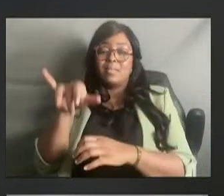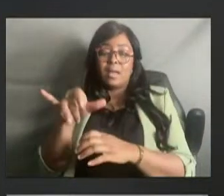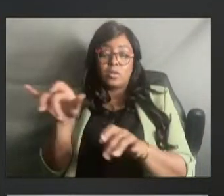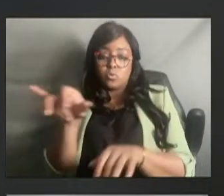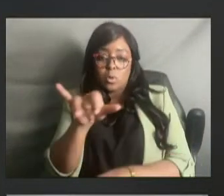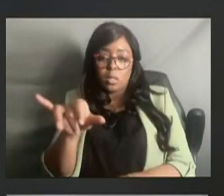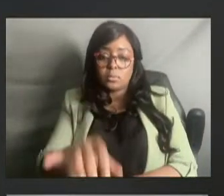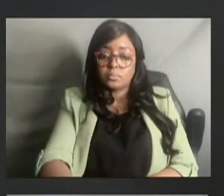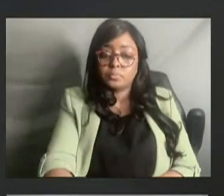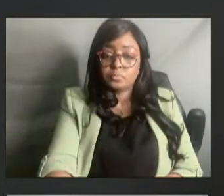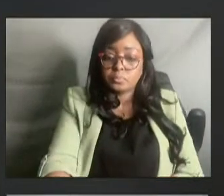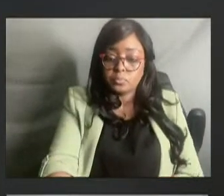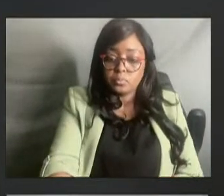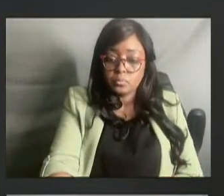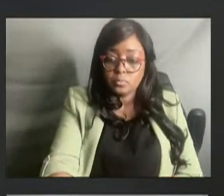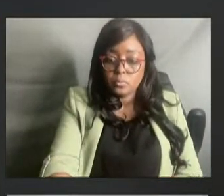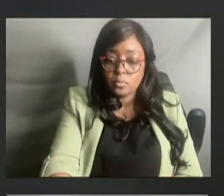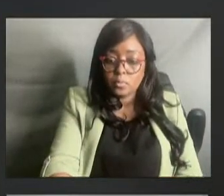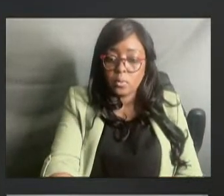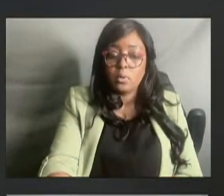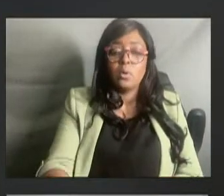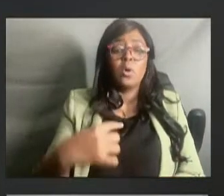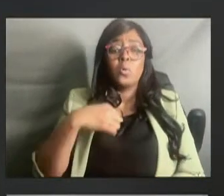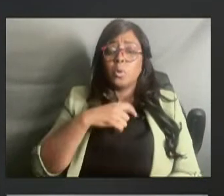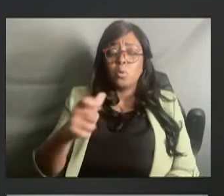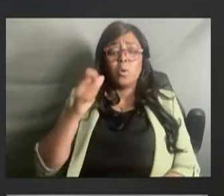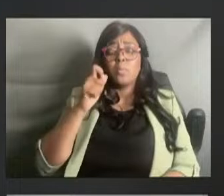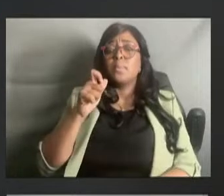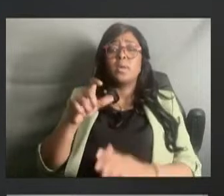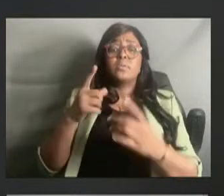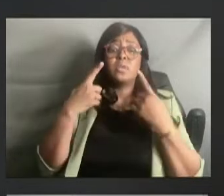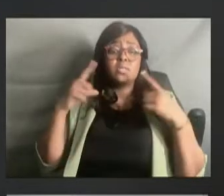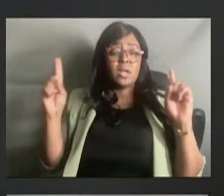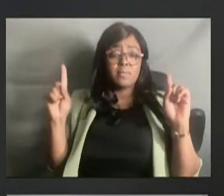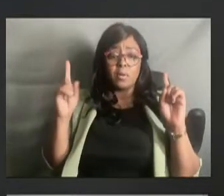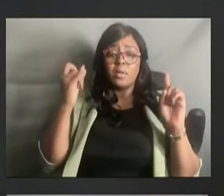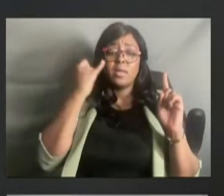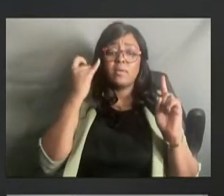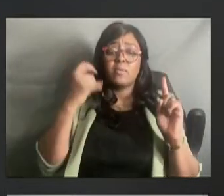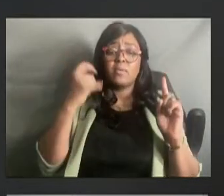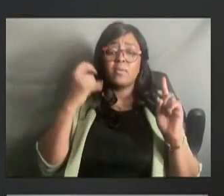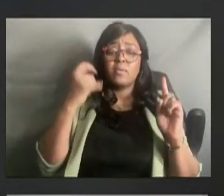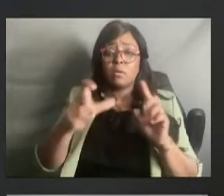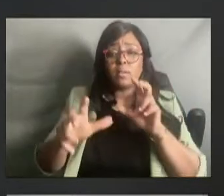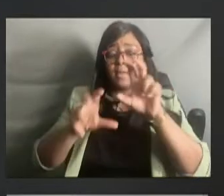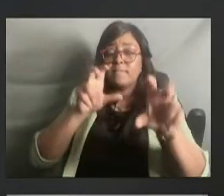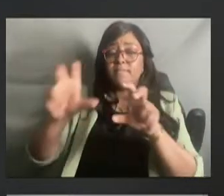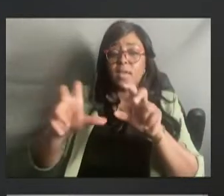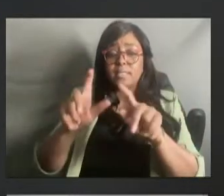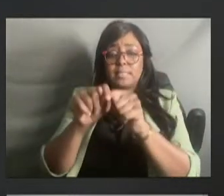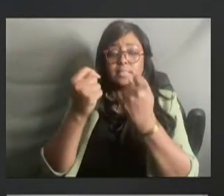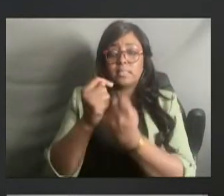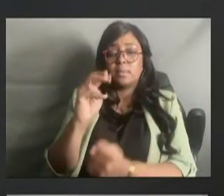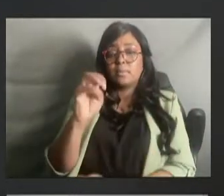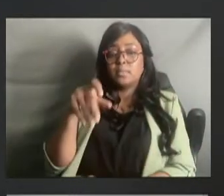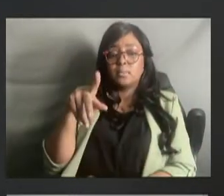evaluation and professional development to support that as well. We will not be successful